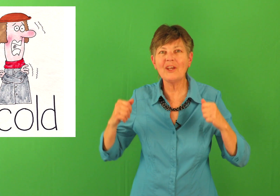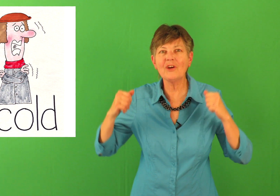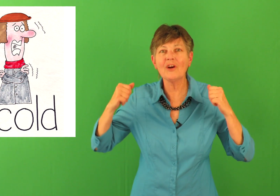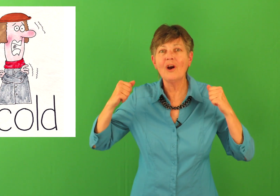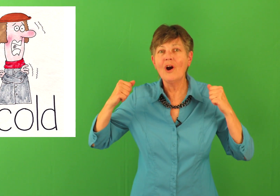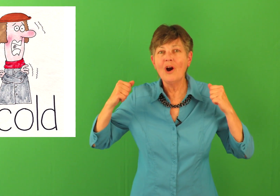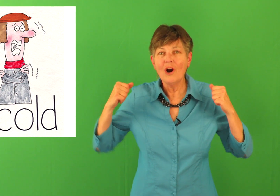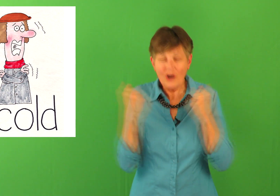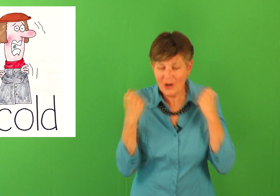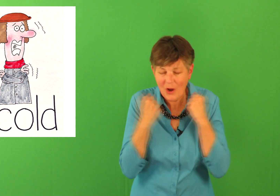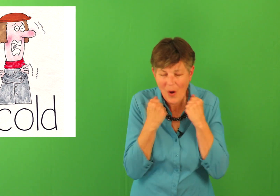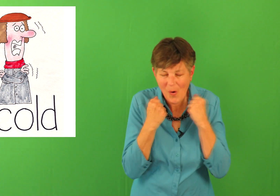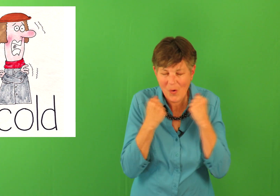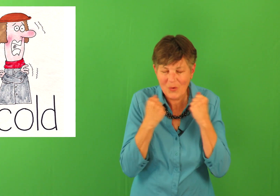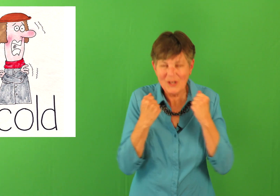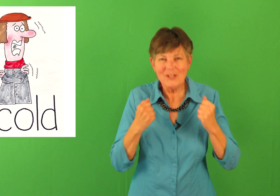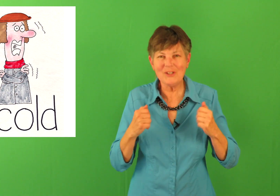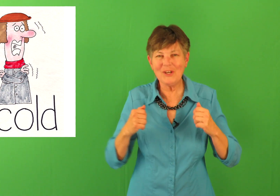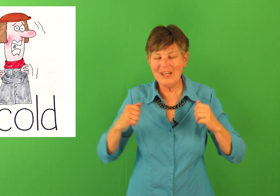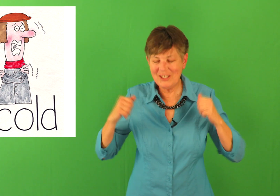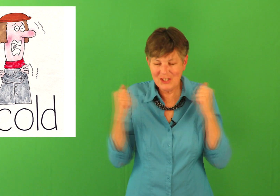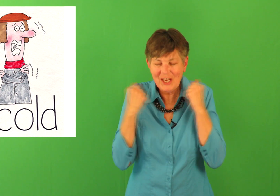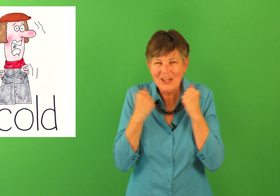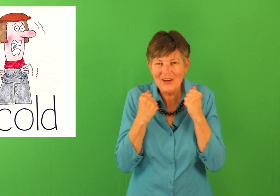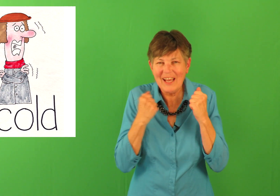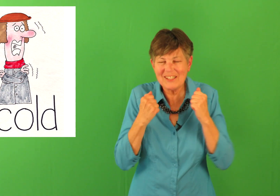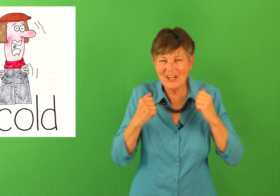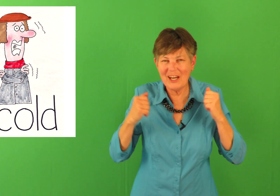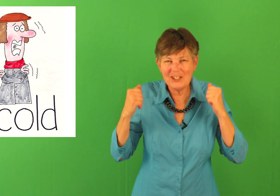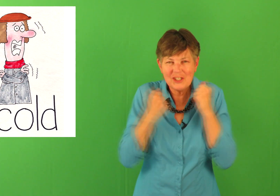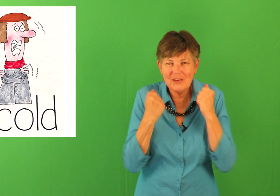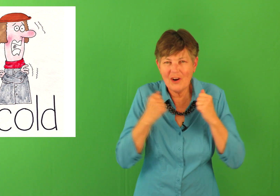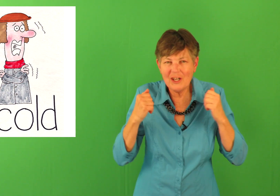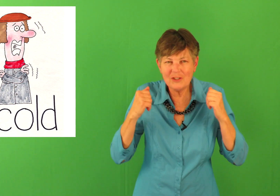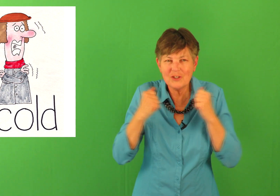you're cold so you're gonna shake your hands and kind of shiver hunt your